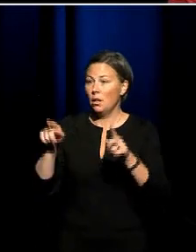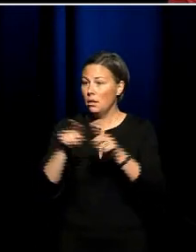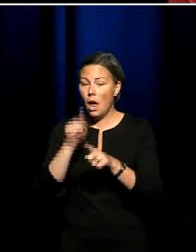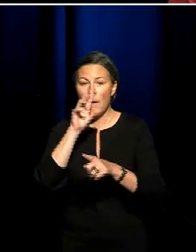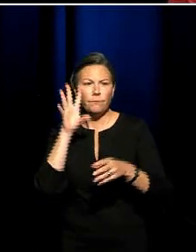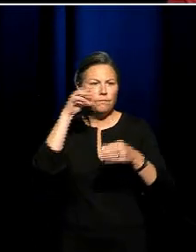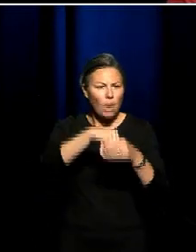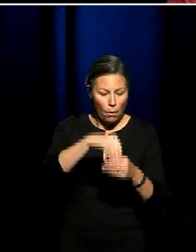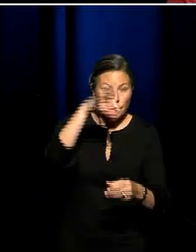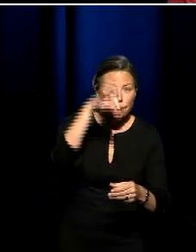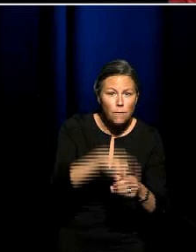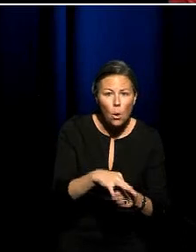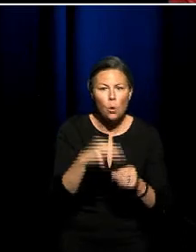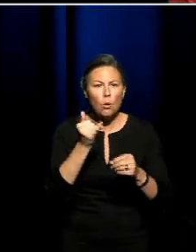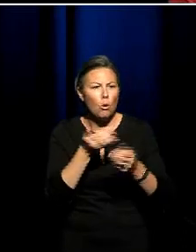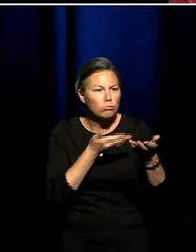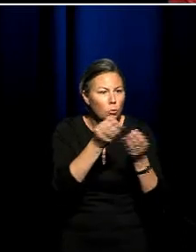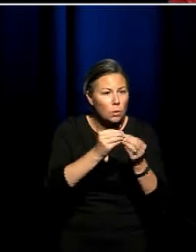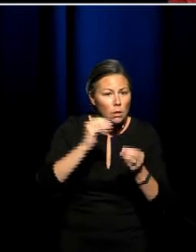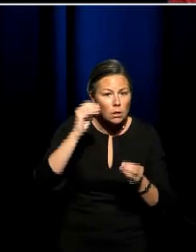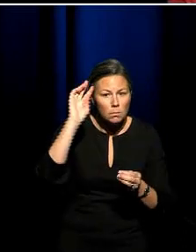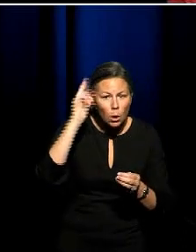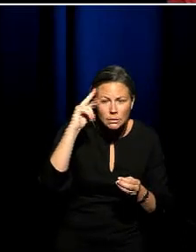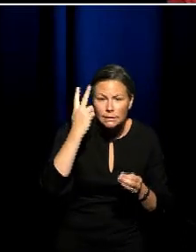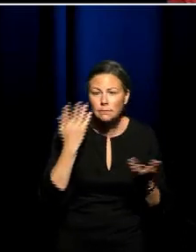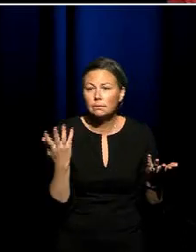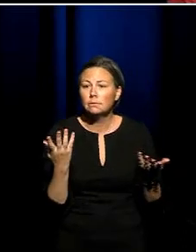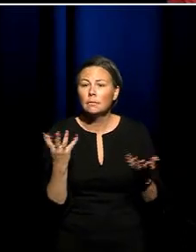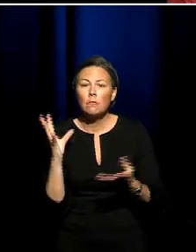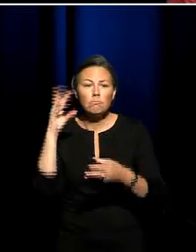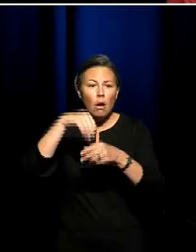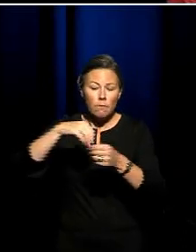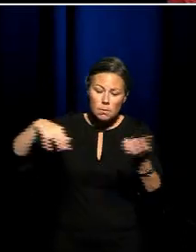economic, social and cultural rights. It provides criteria against which to